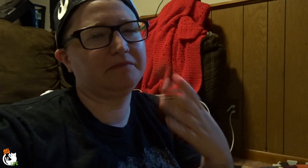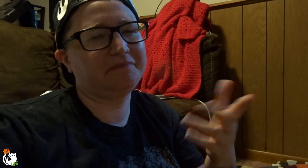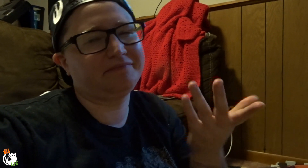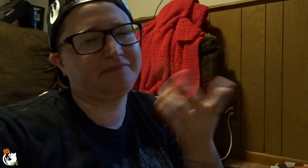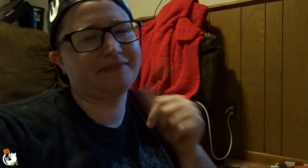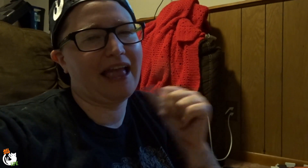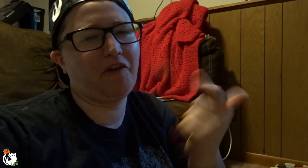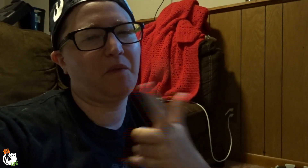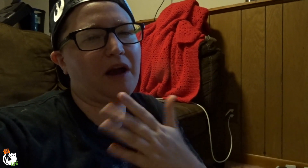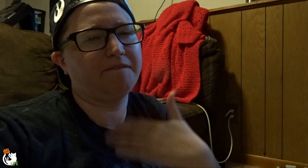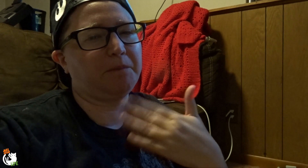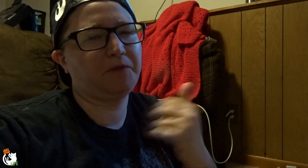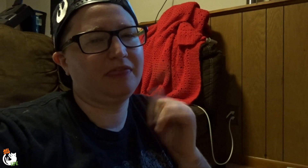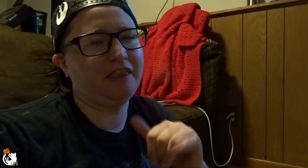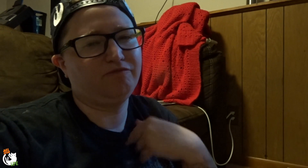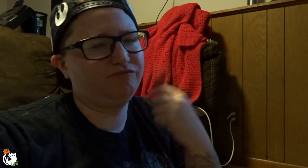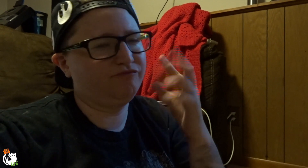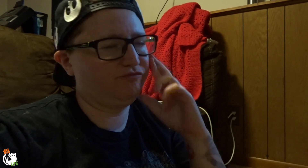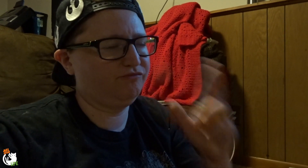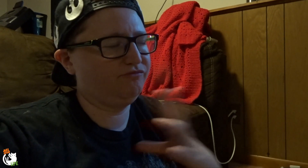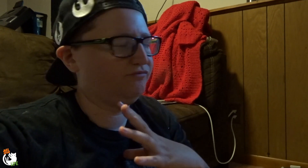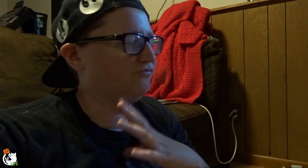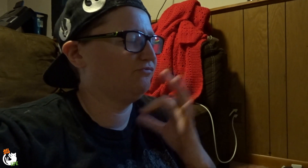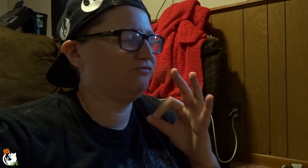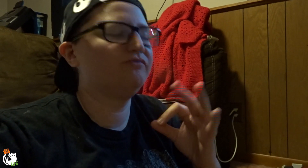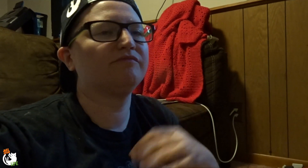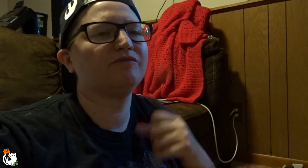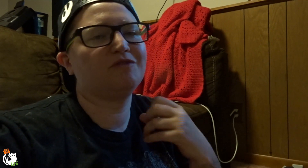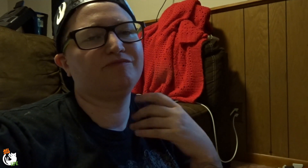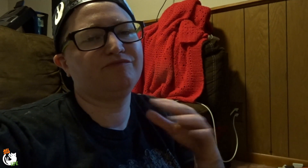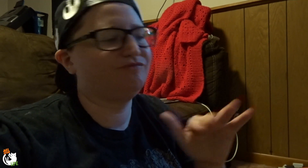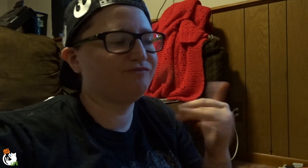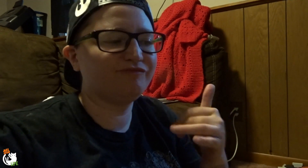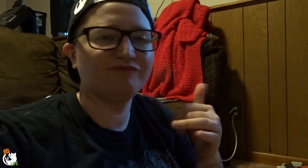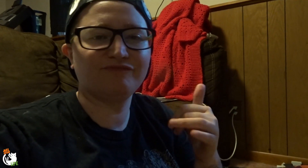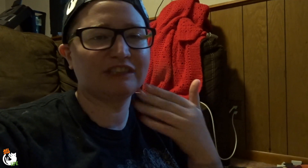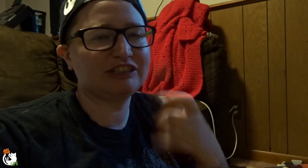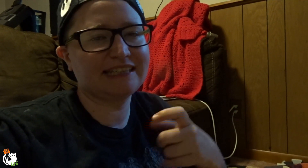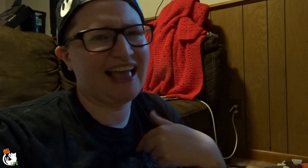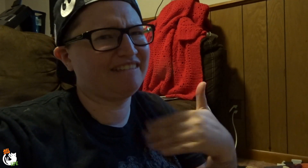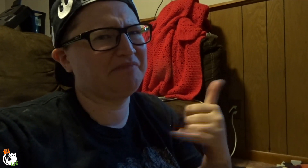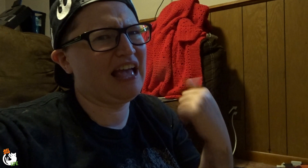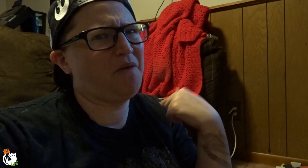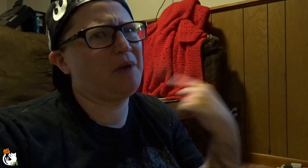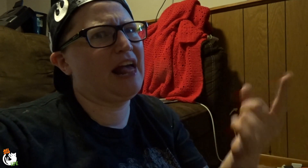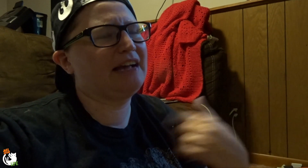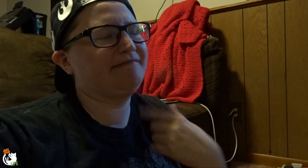Didn't really film cause not everyone's comfortable with that. Which is totally fine. I respect that. Just played some games and had a good time.